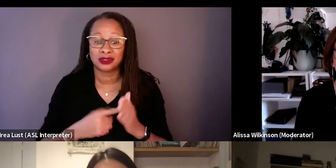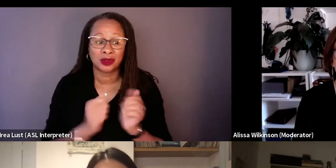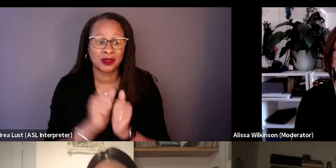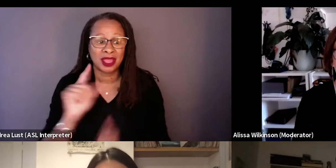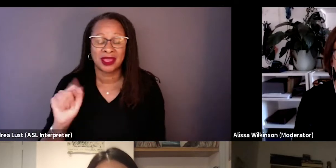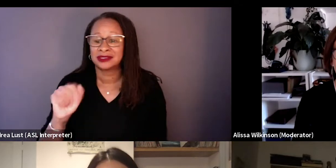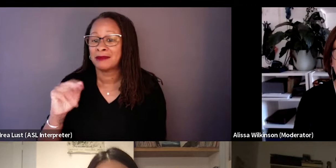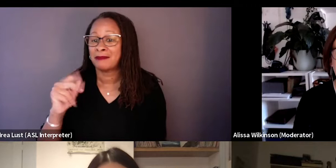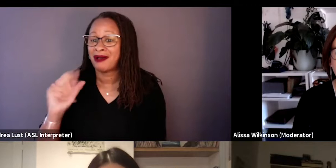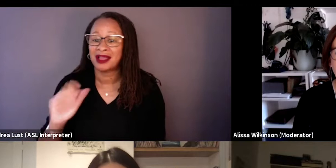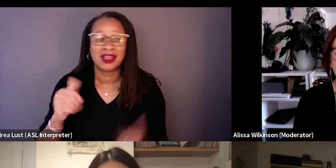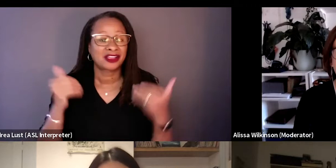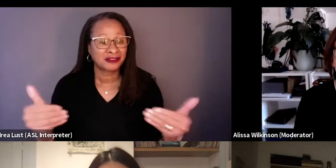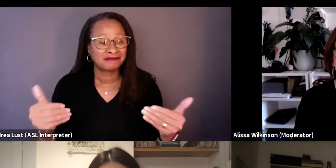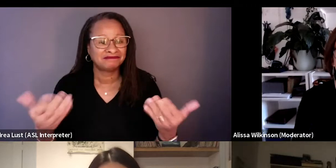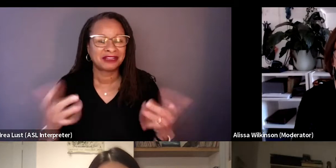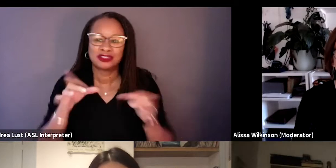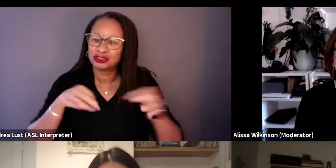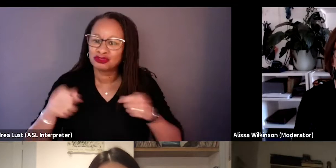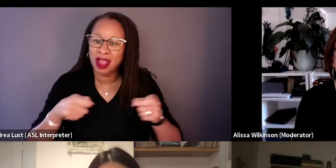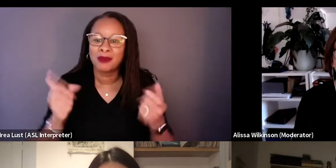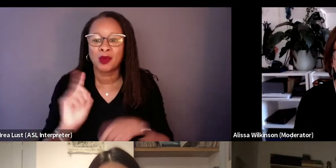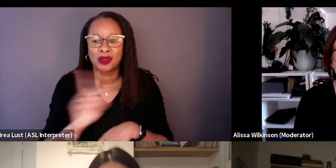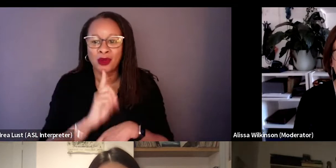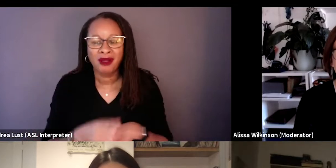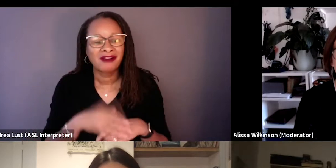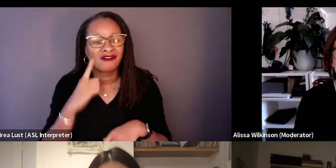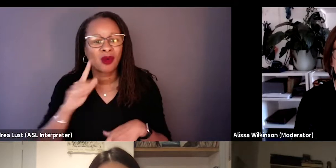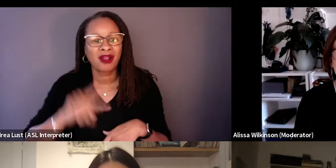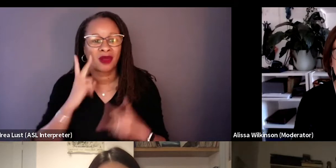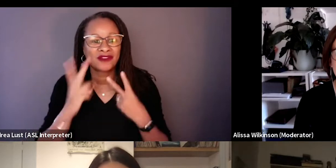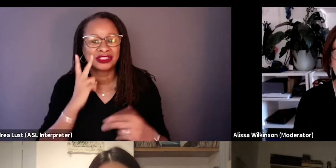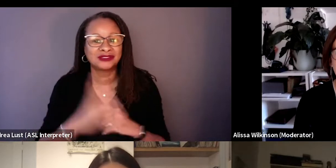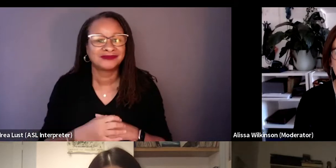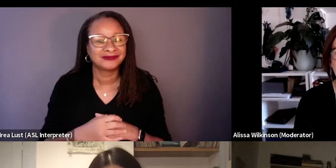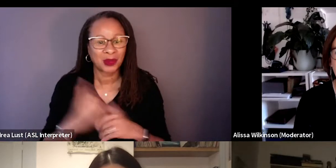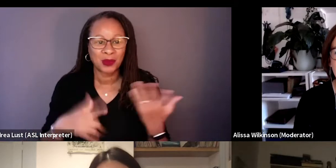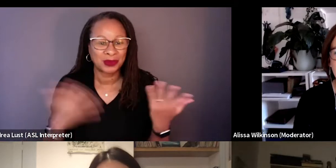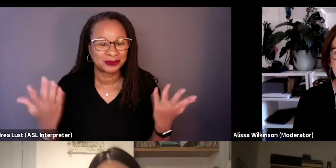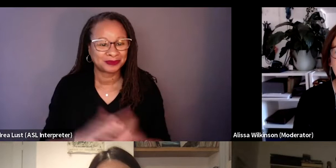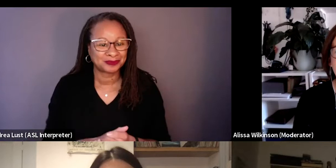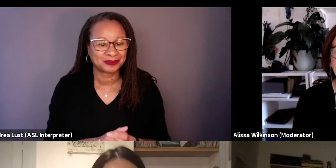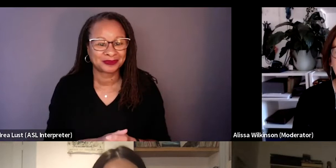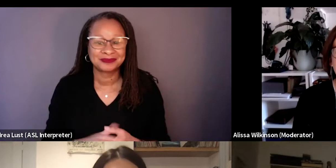just describing where you are for our low vision attendees. Hi, everyone.